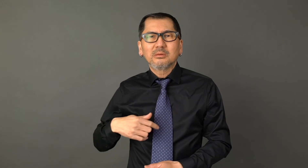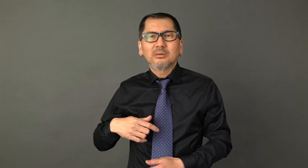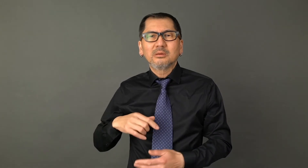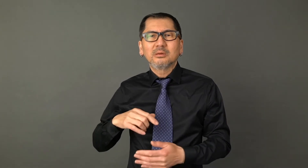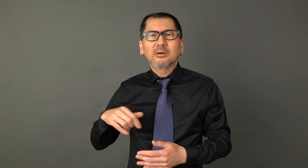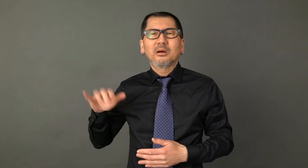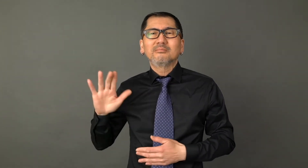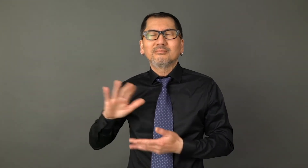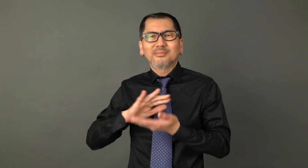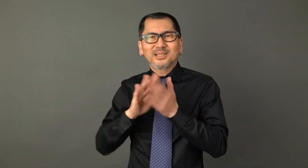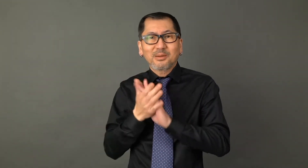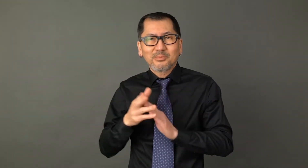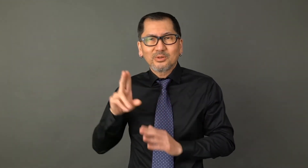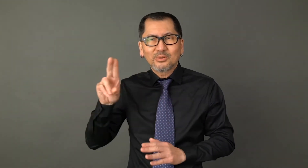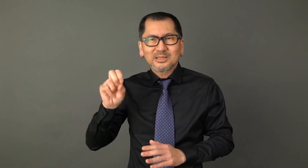We became U.S. citizens.